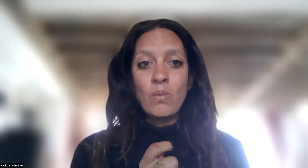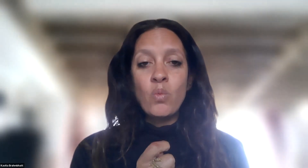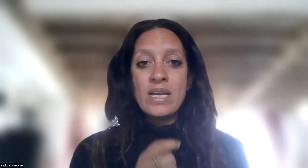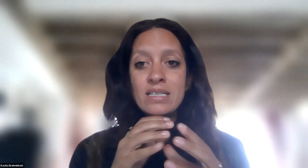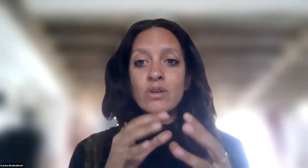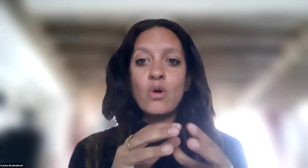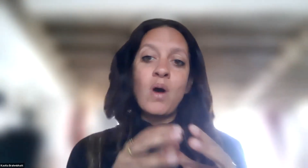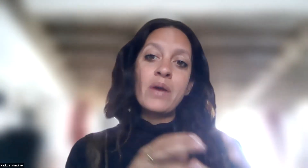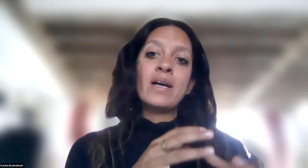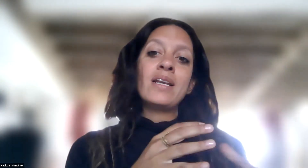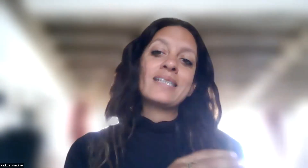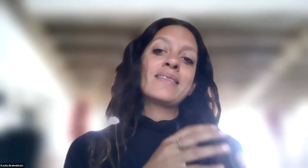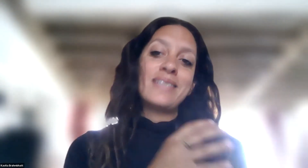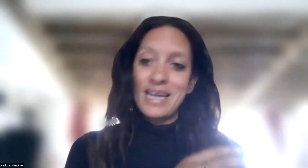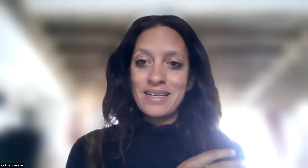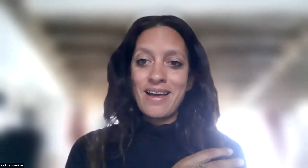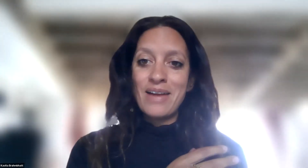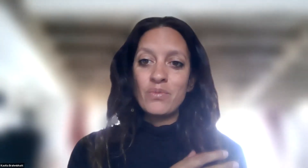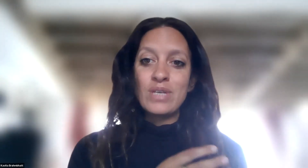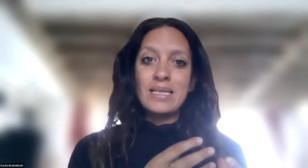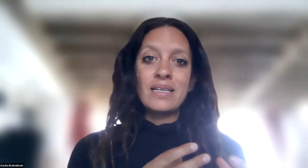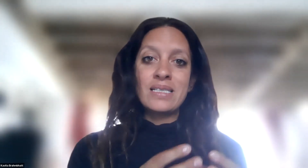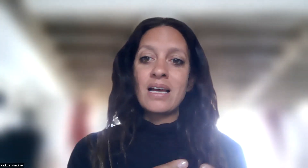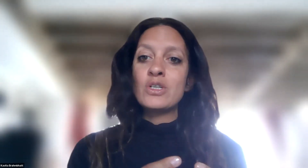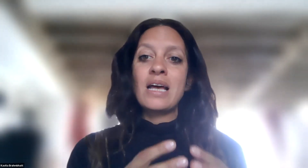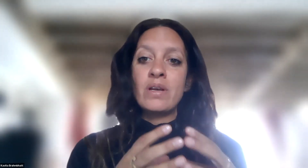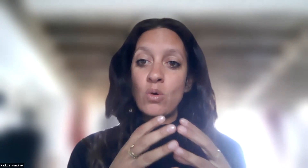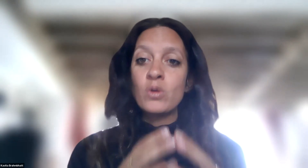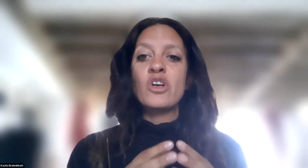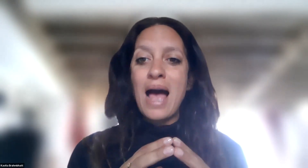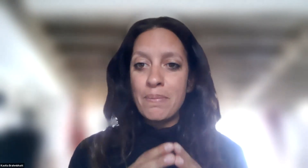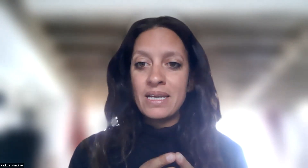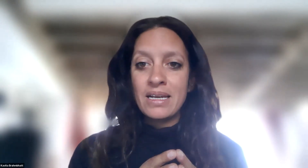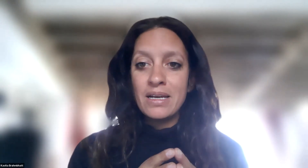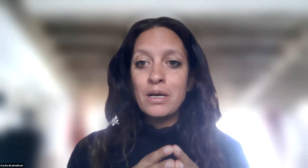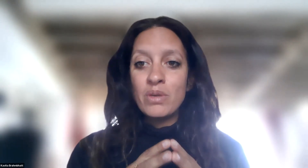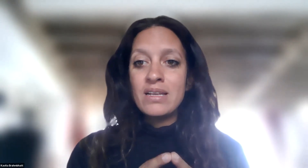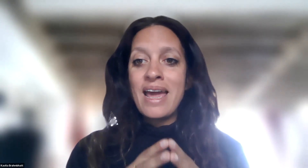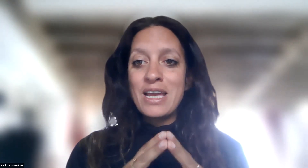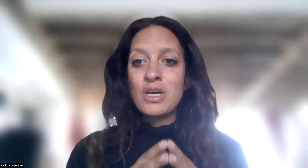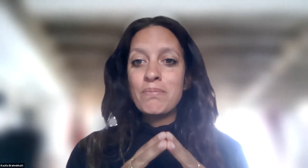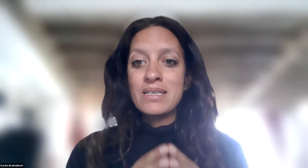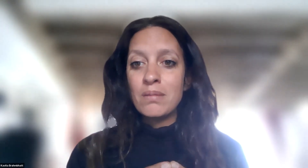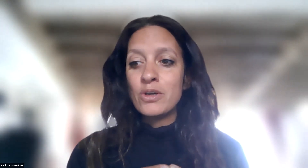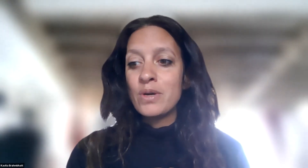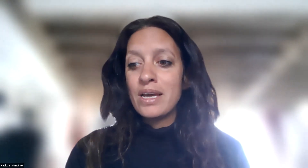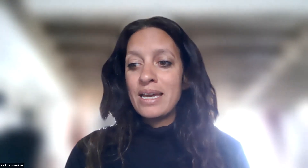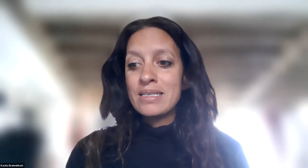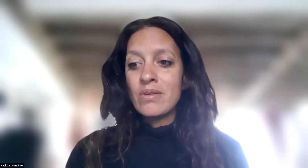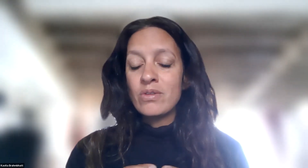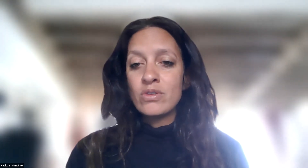The other thing, this exists across all U.N. organizations, that we need to know why we're collecting